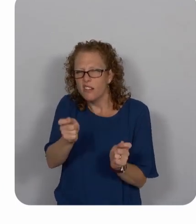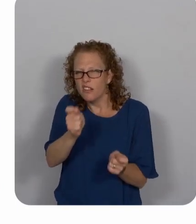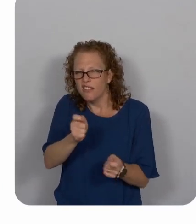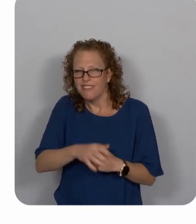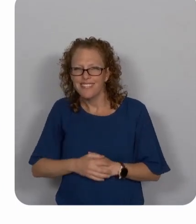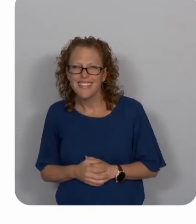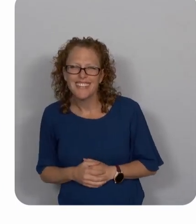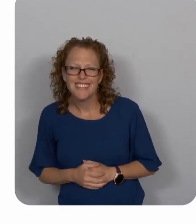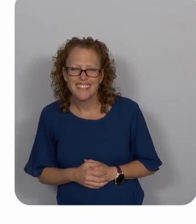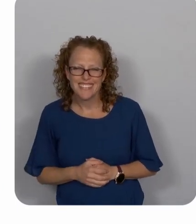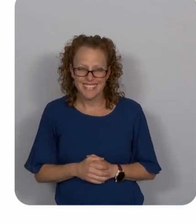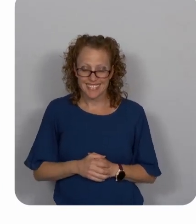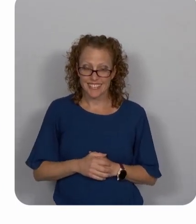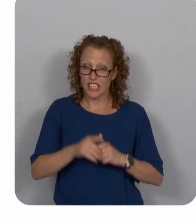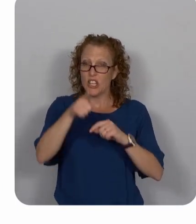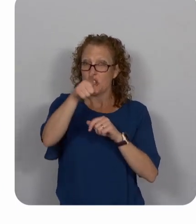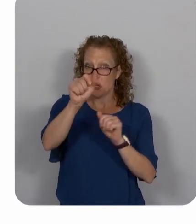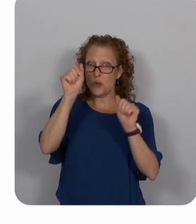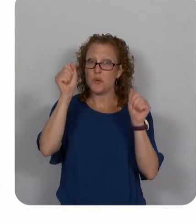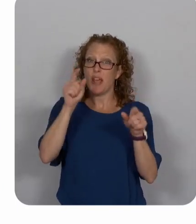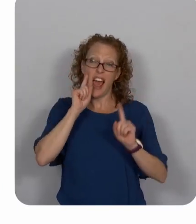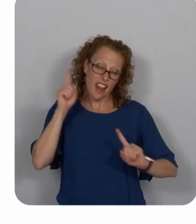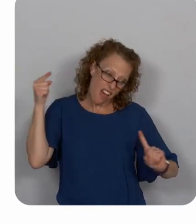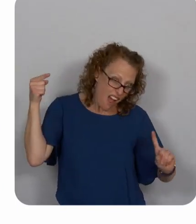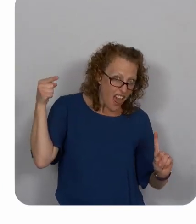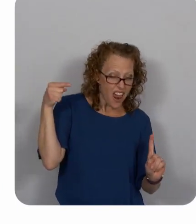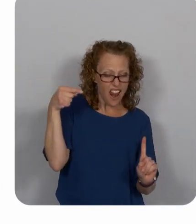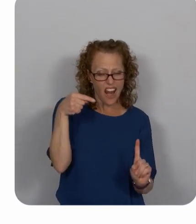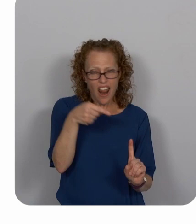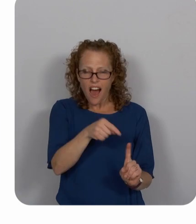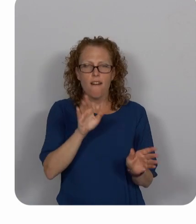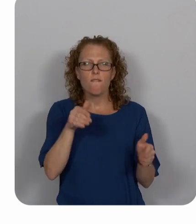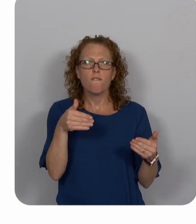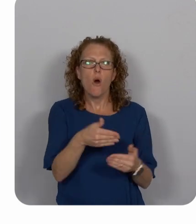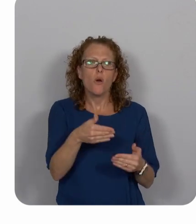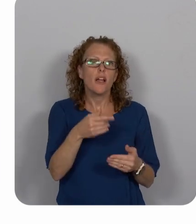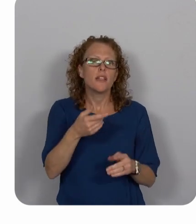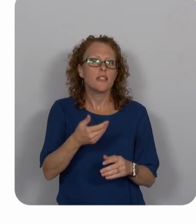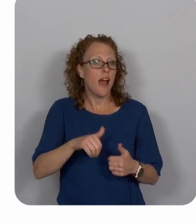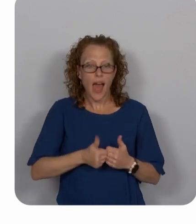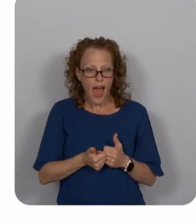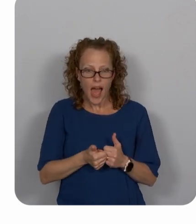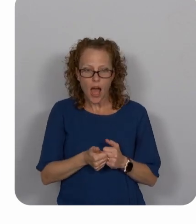We can fine-tune the appearance by expanding the property panel and adjusting the frustum properties,